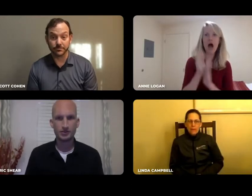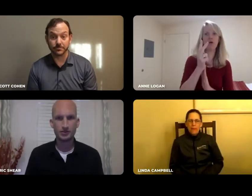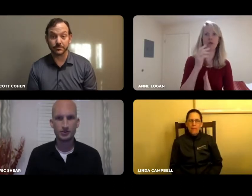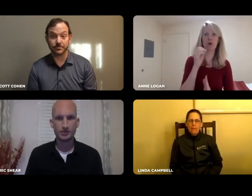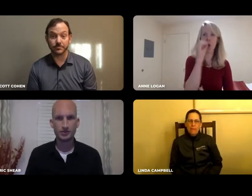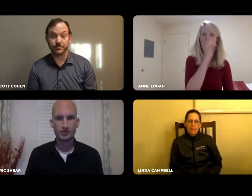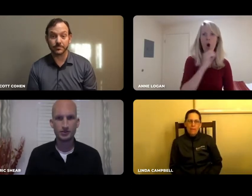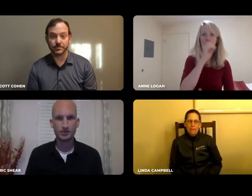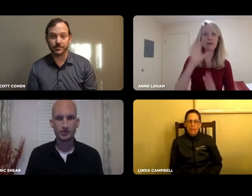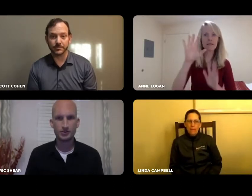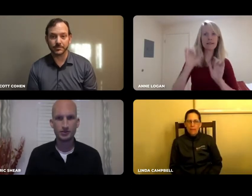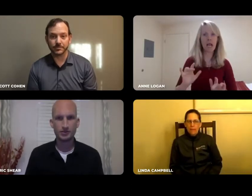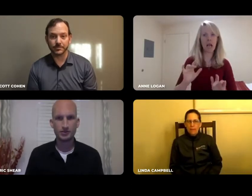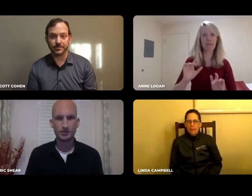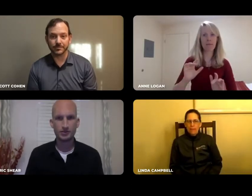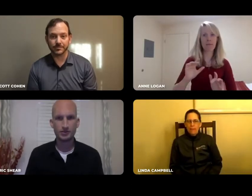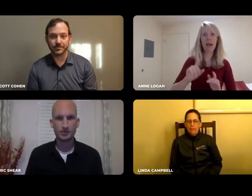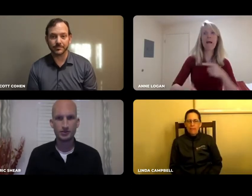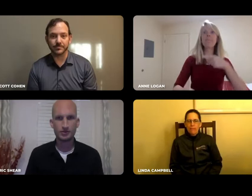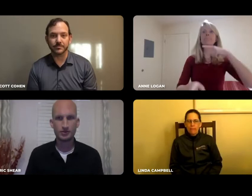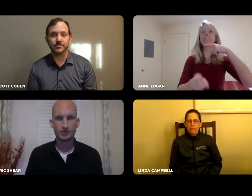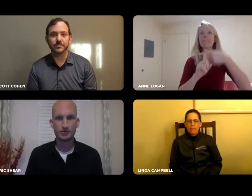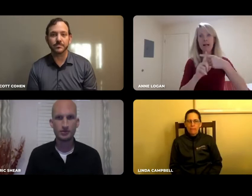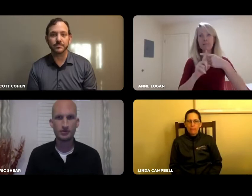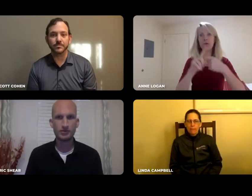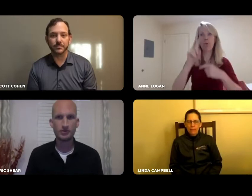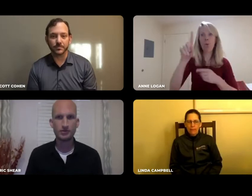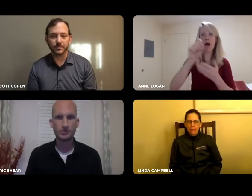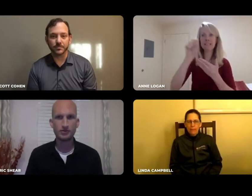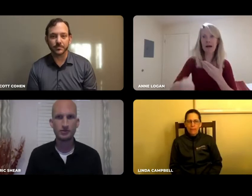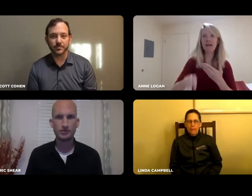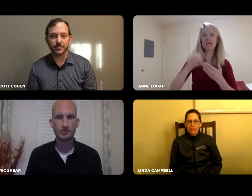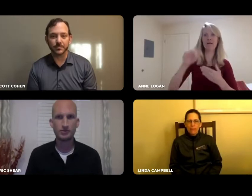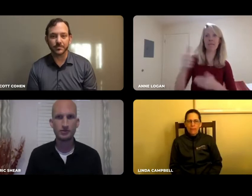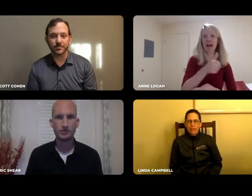Had a 3 hour oral exam Plus 1 more semester of